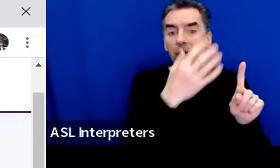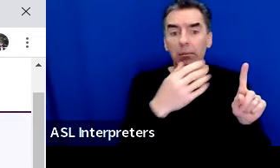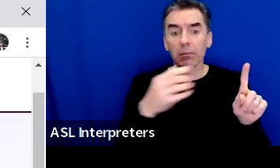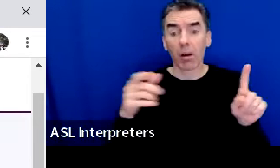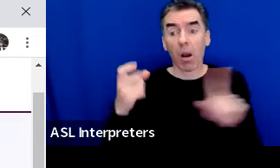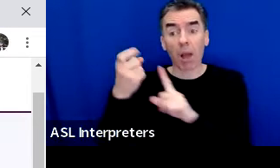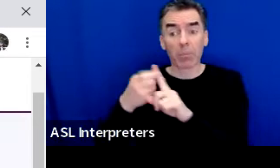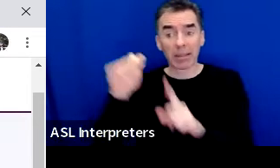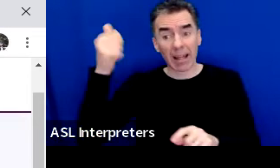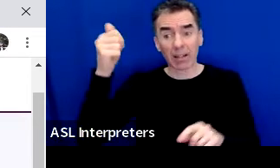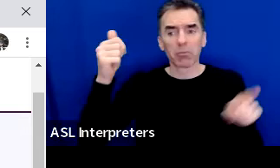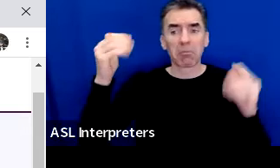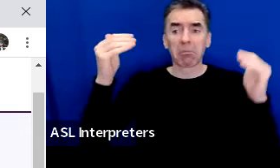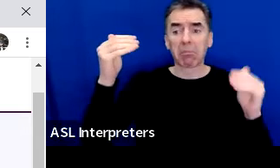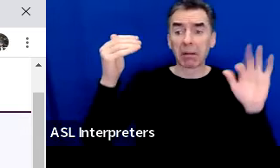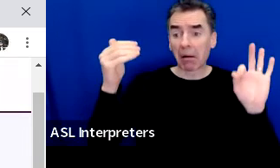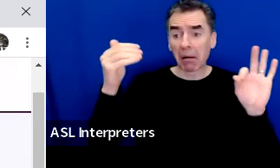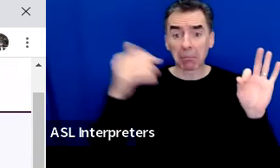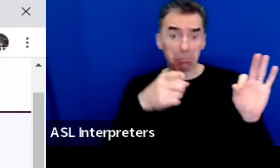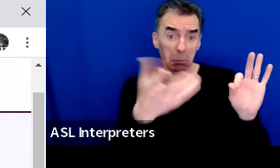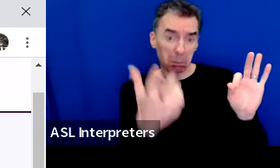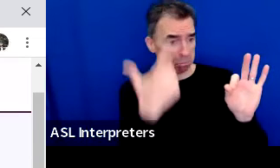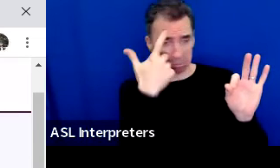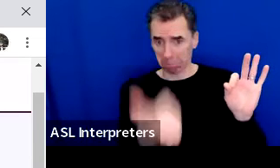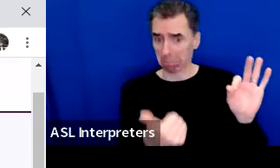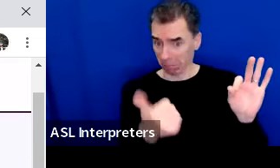make you feel better? OK. You can.